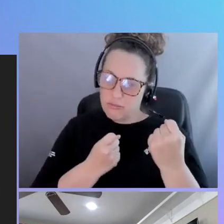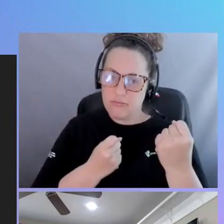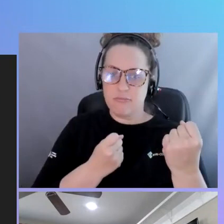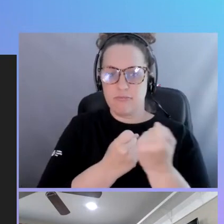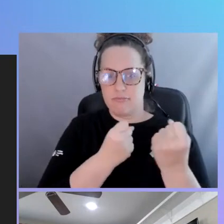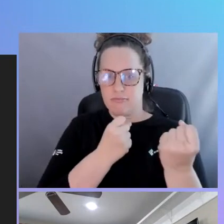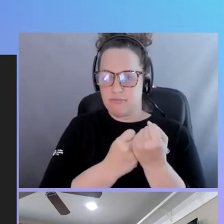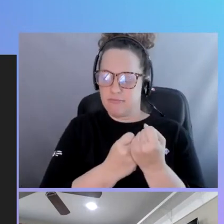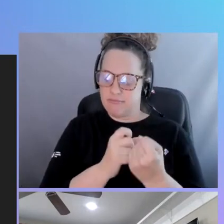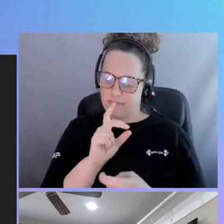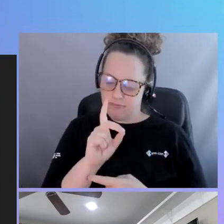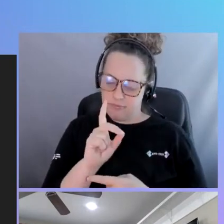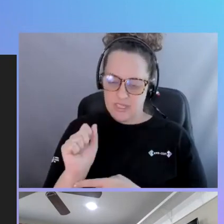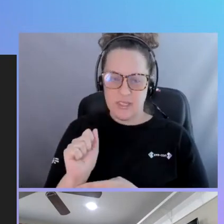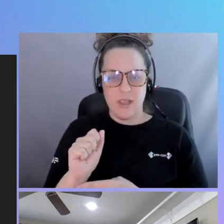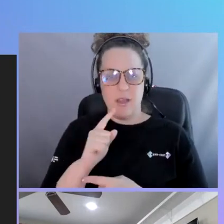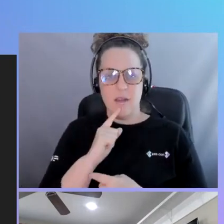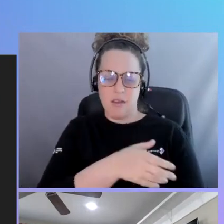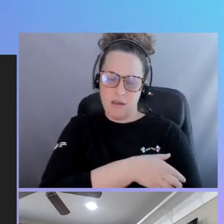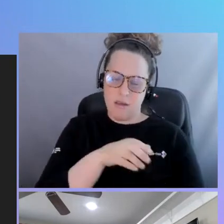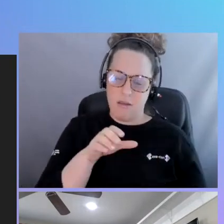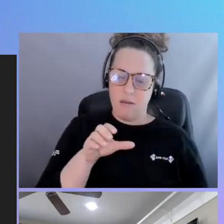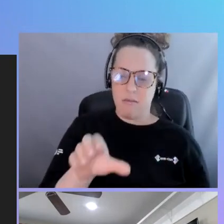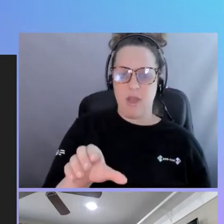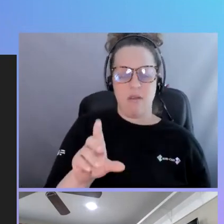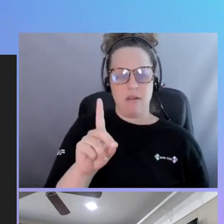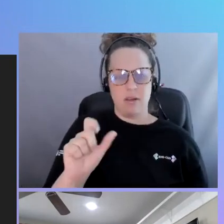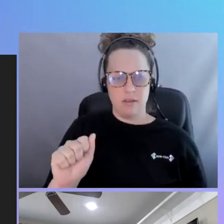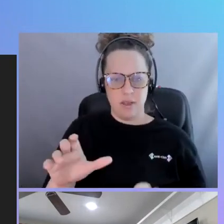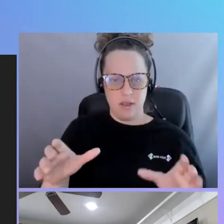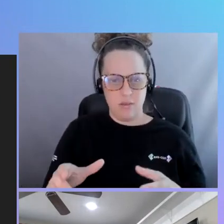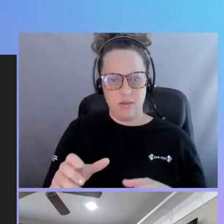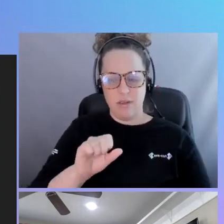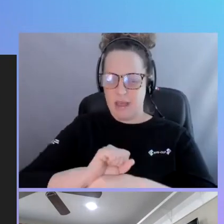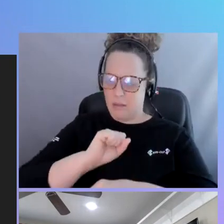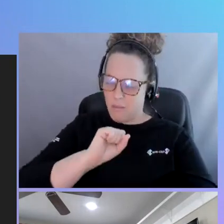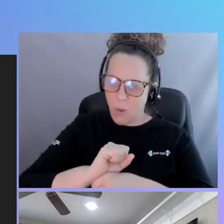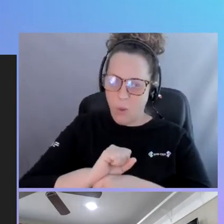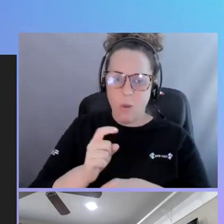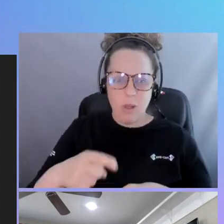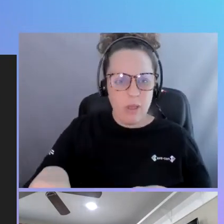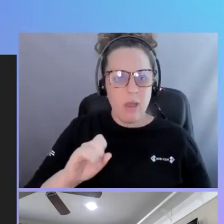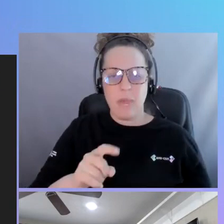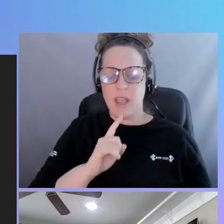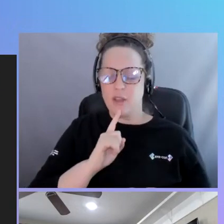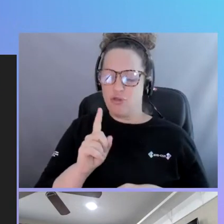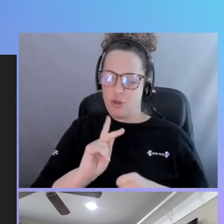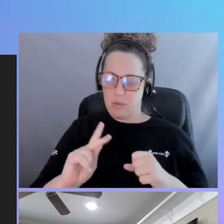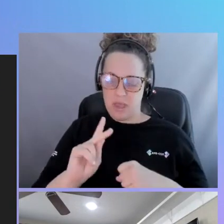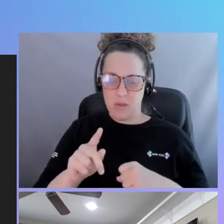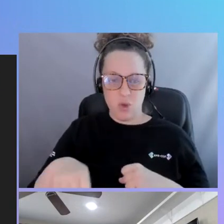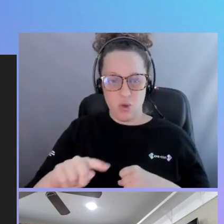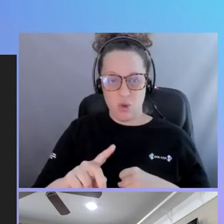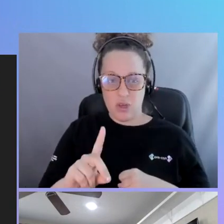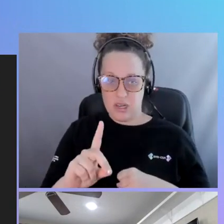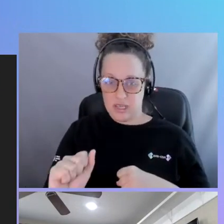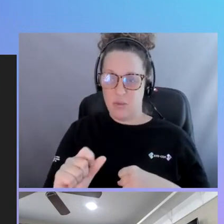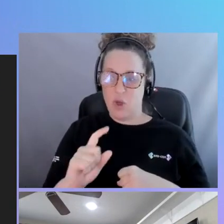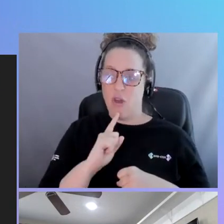empowering the disabled and employing the disabled and making sure that people who are disabled are fully included in